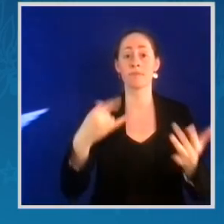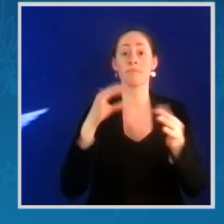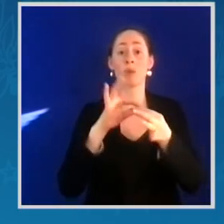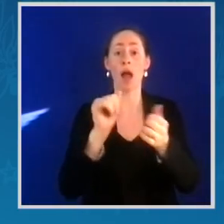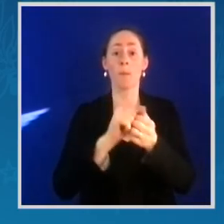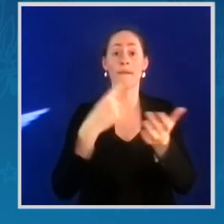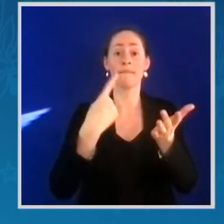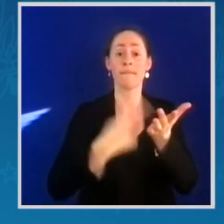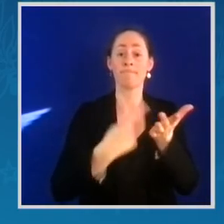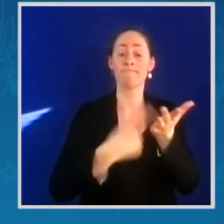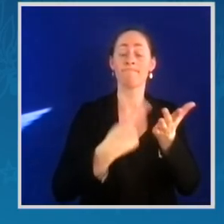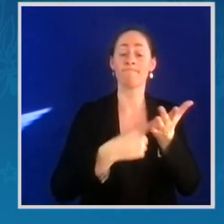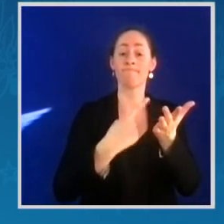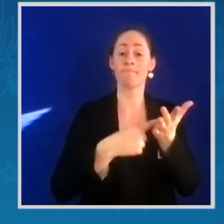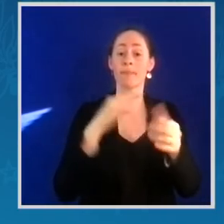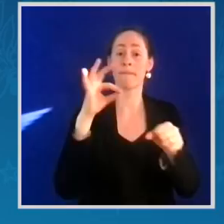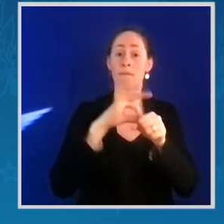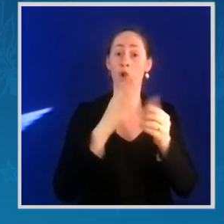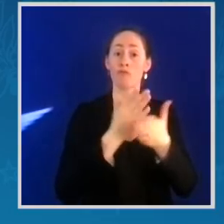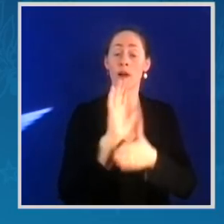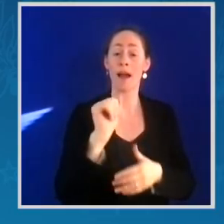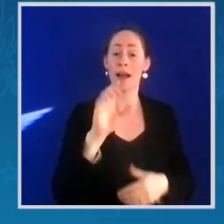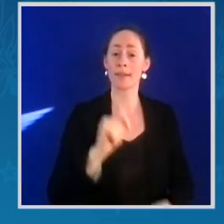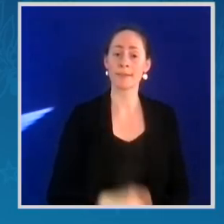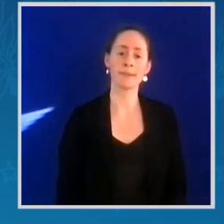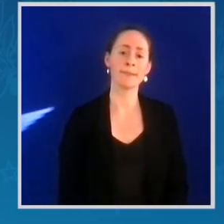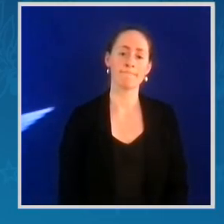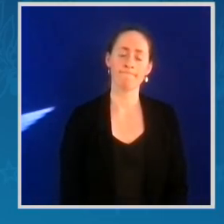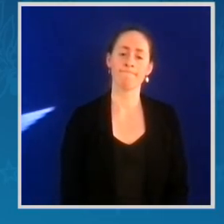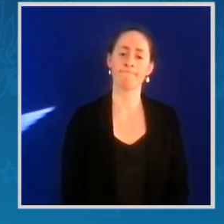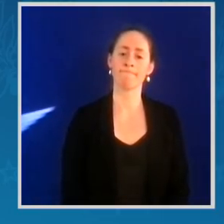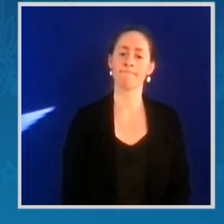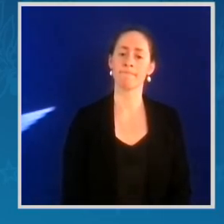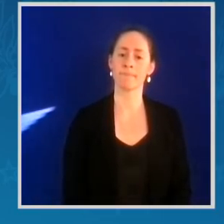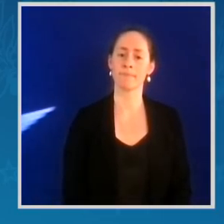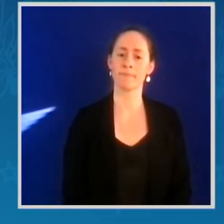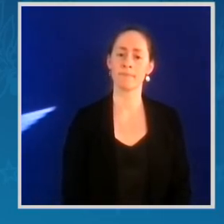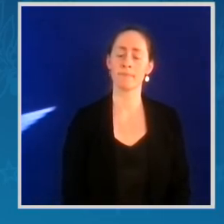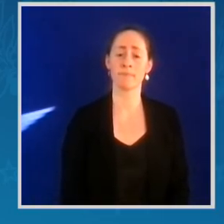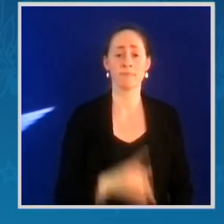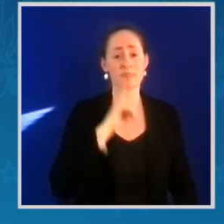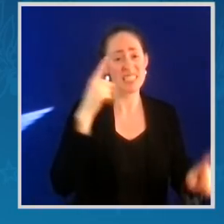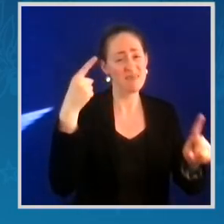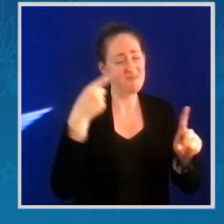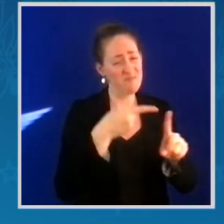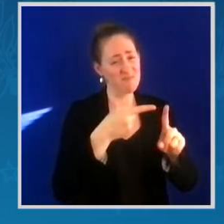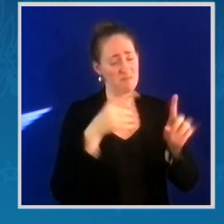the legislation is critically important. And we have been as an administration,